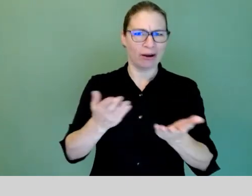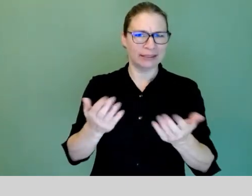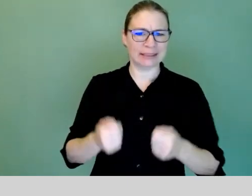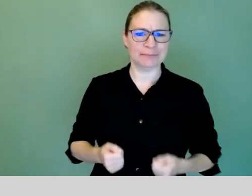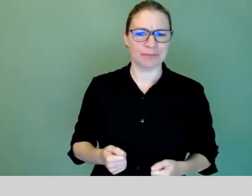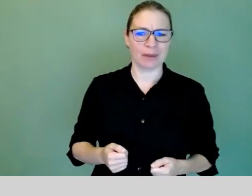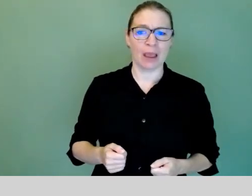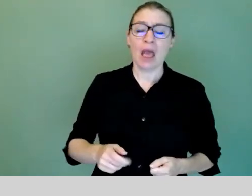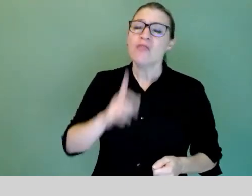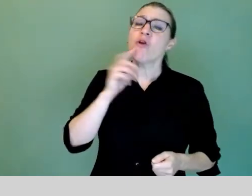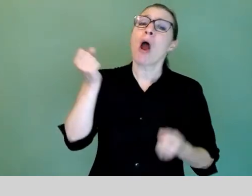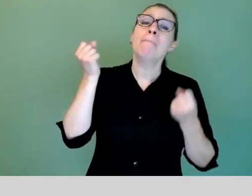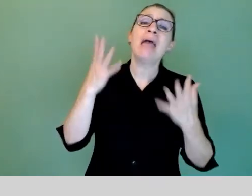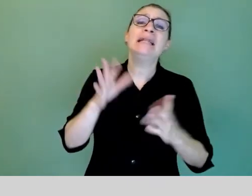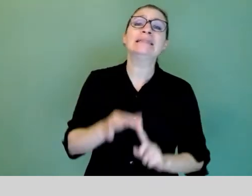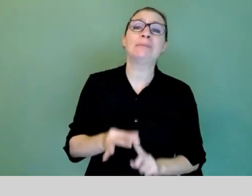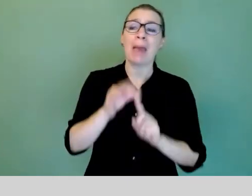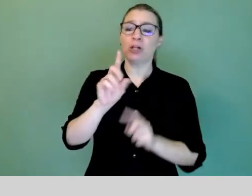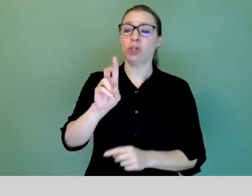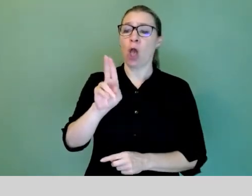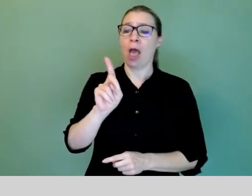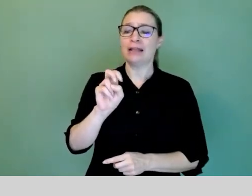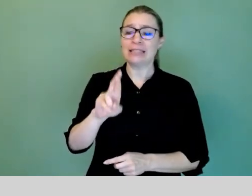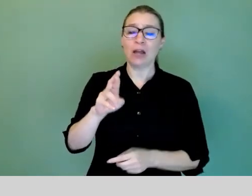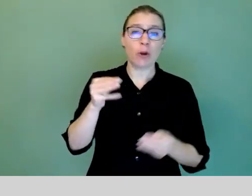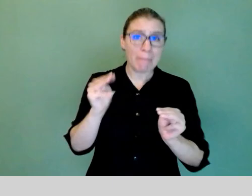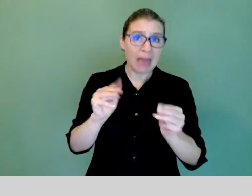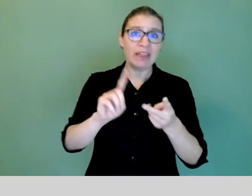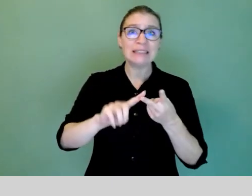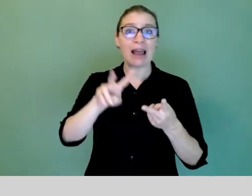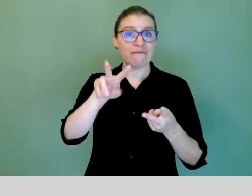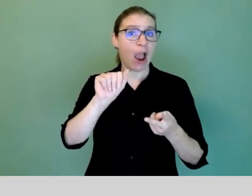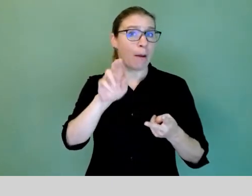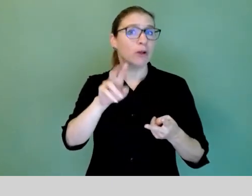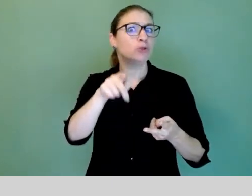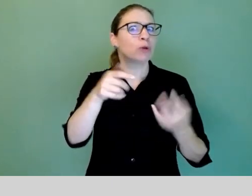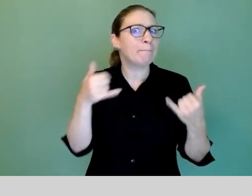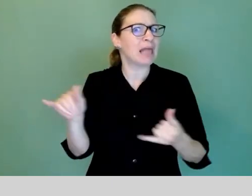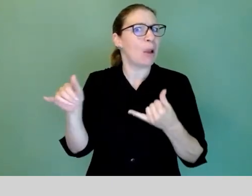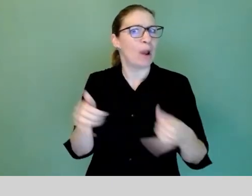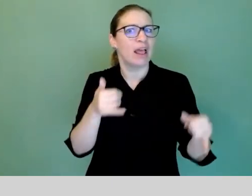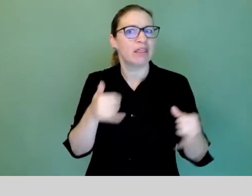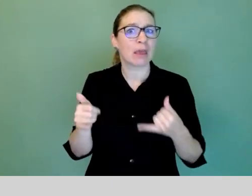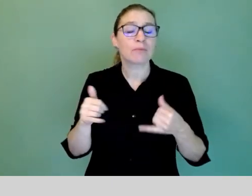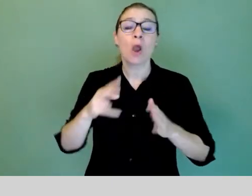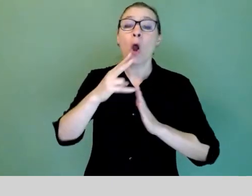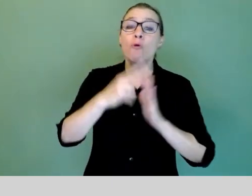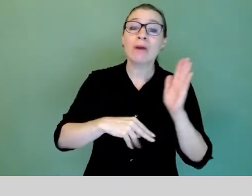There are lots of special dunder methods and variables you can play around with. Read the Python Data Model to find a list